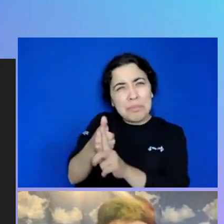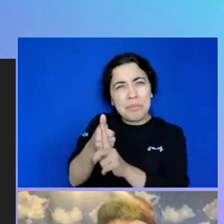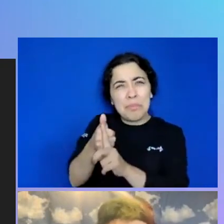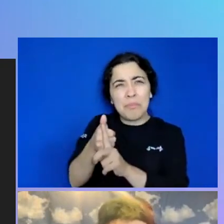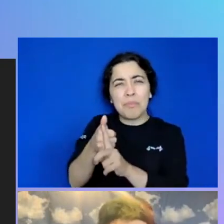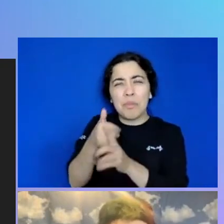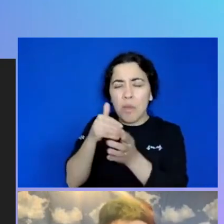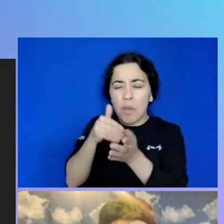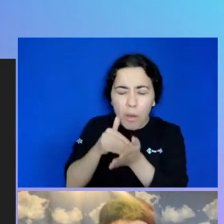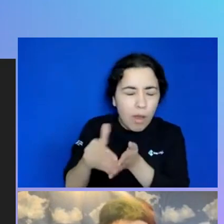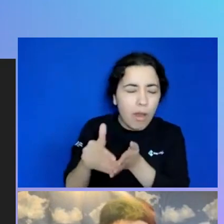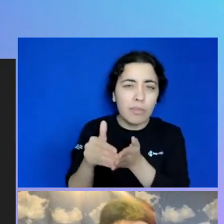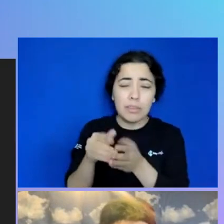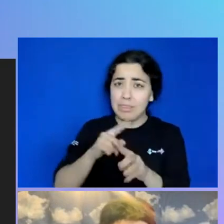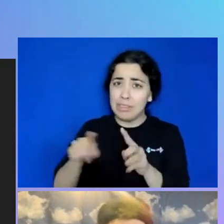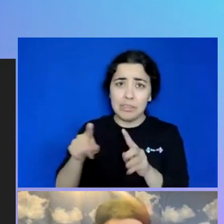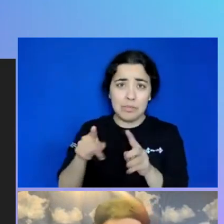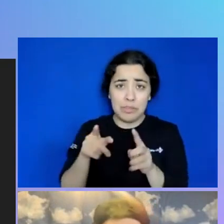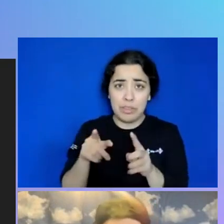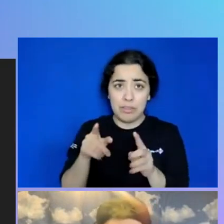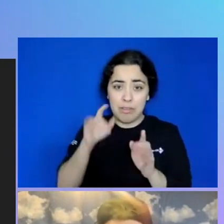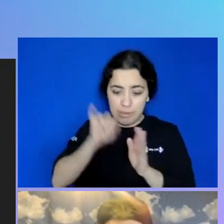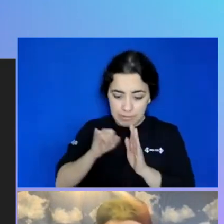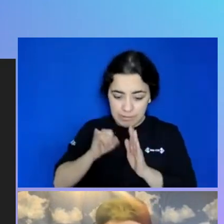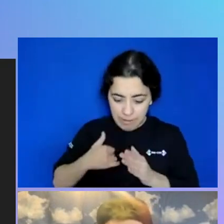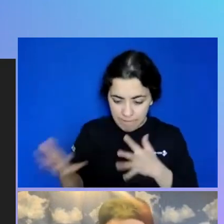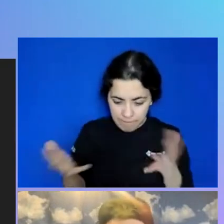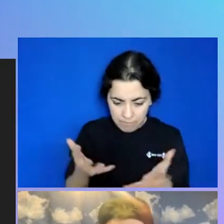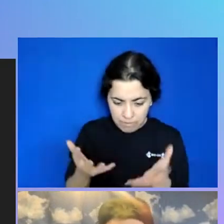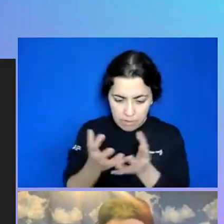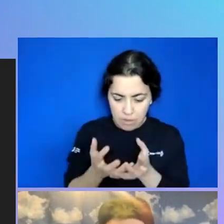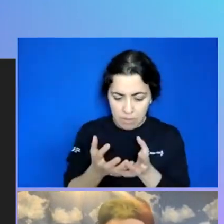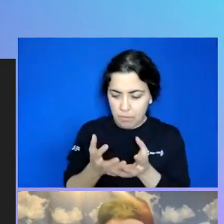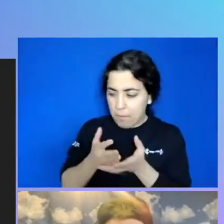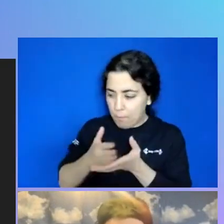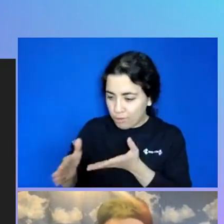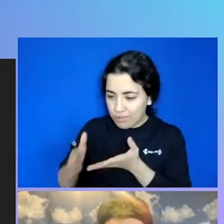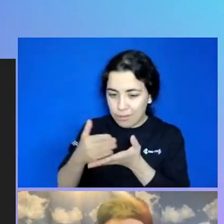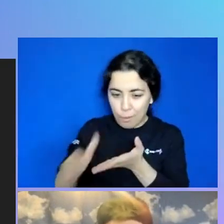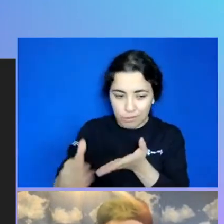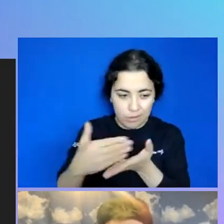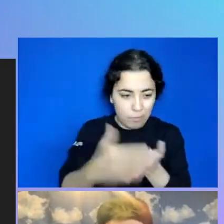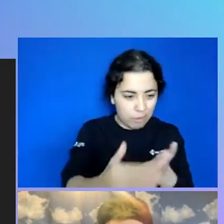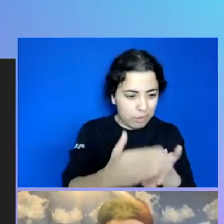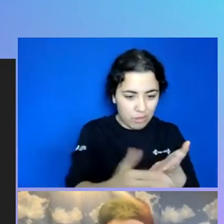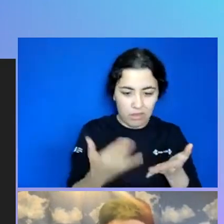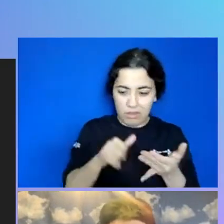marginalized. Uh, when we look at the, the, the different pay